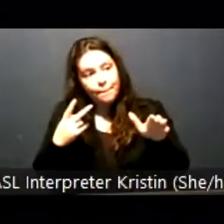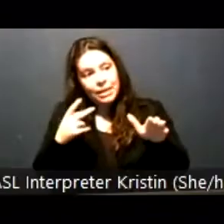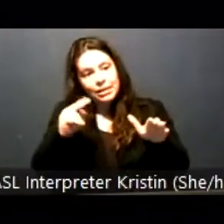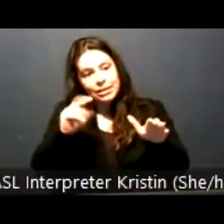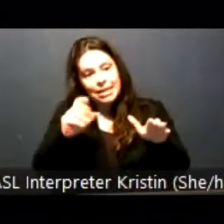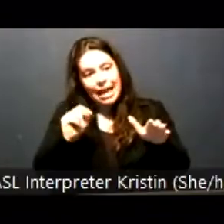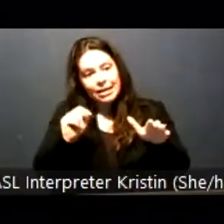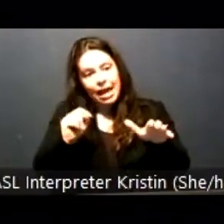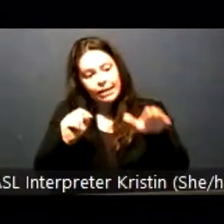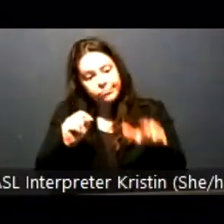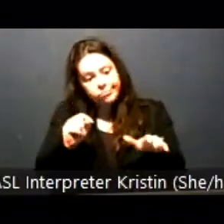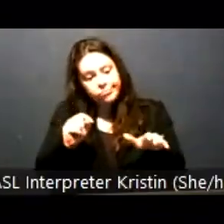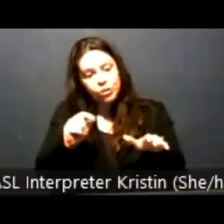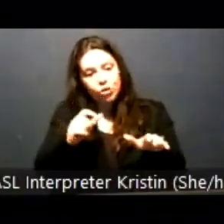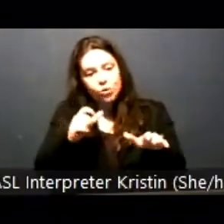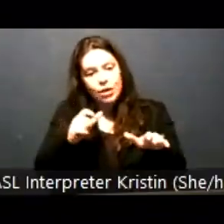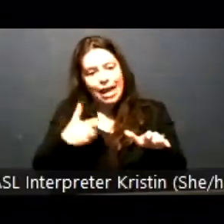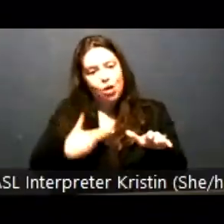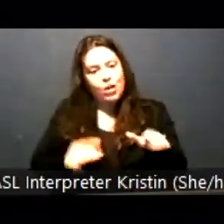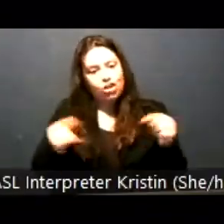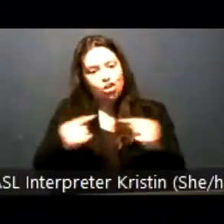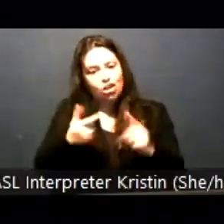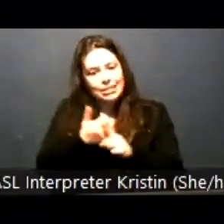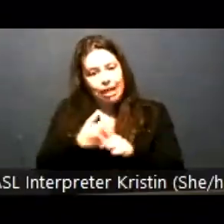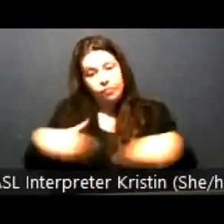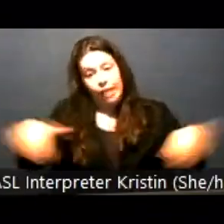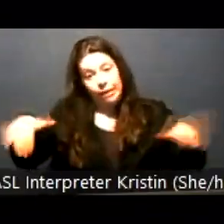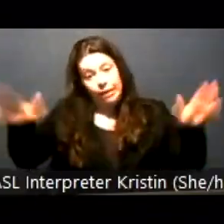to make sure that it doesn't injure itself while I’m working with it and then a nice show to the